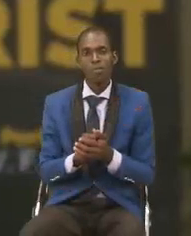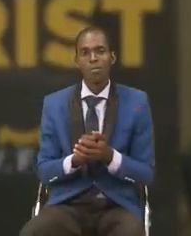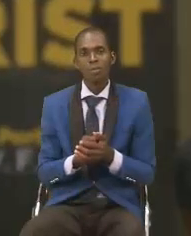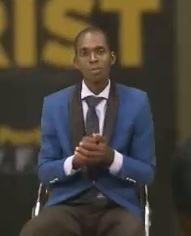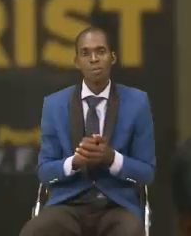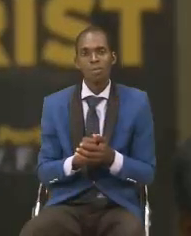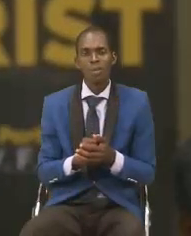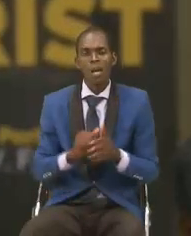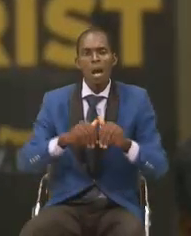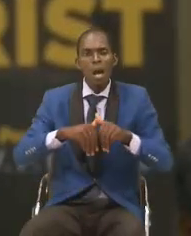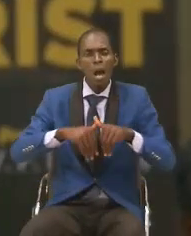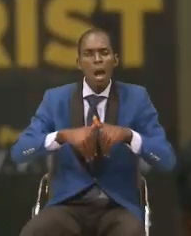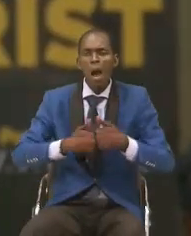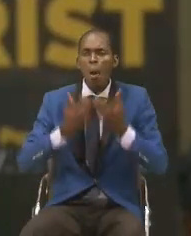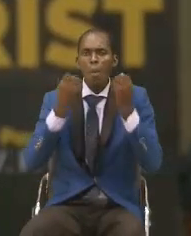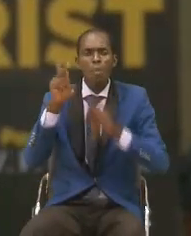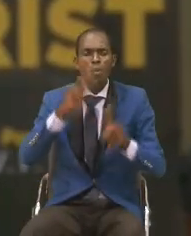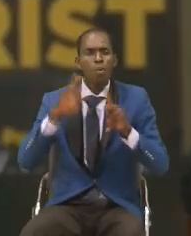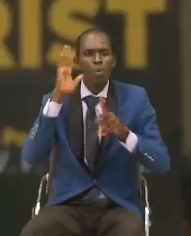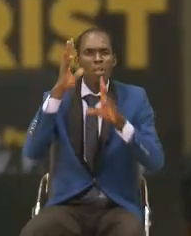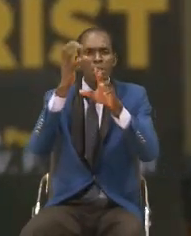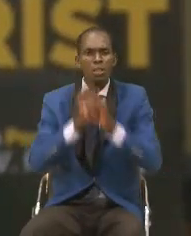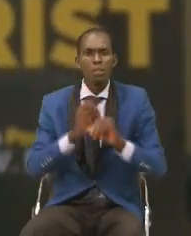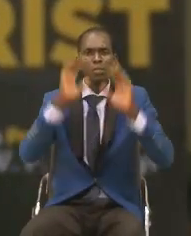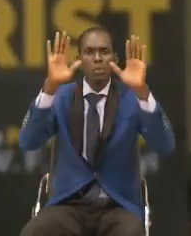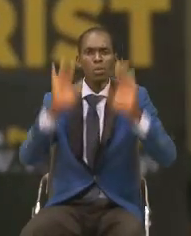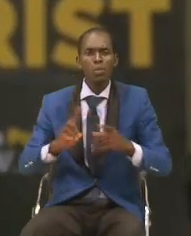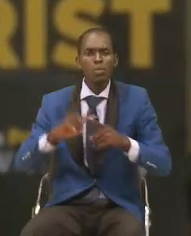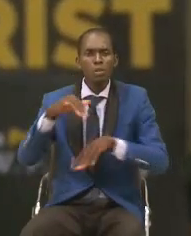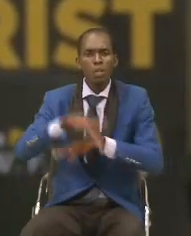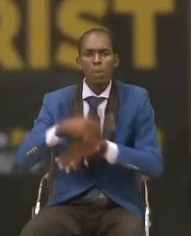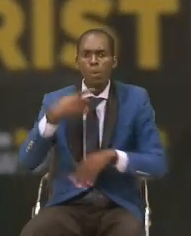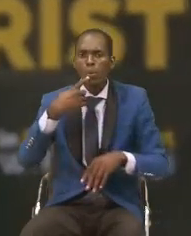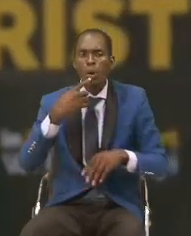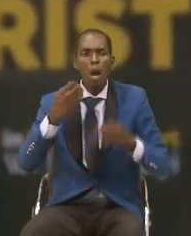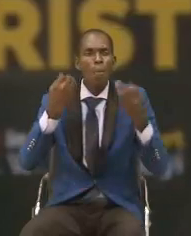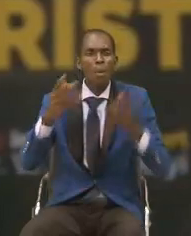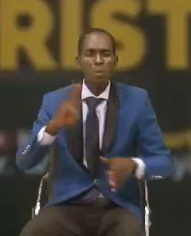it is well with you how many will receive the america tonight